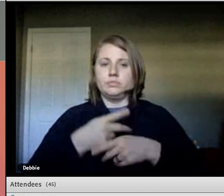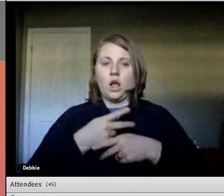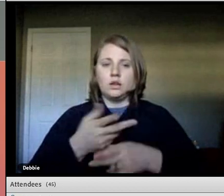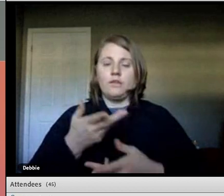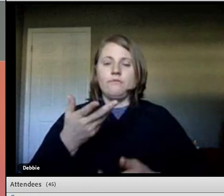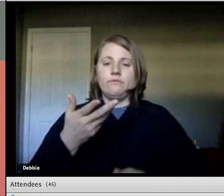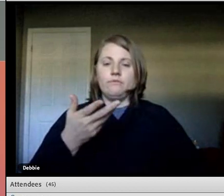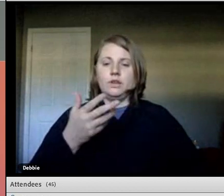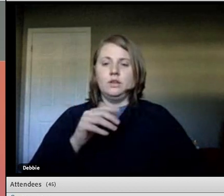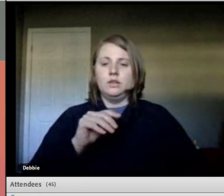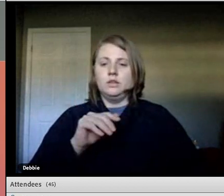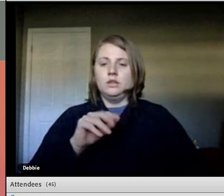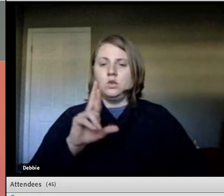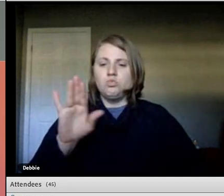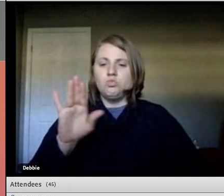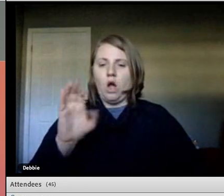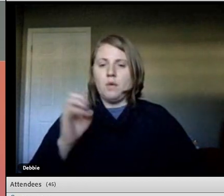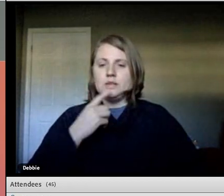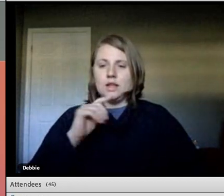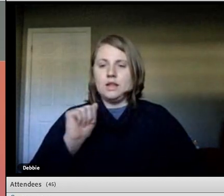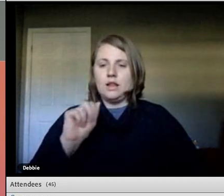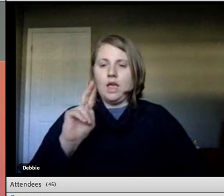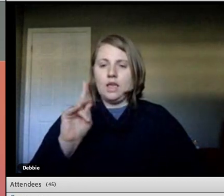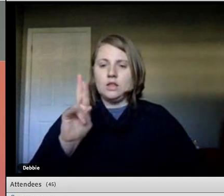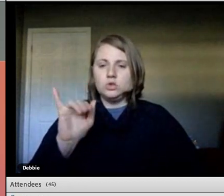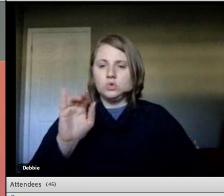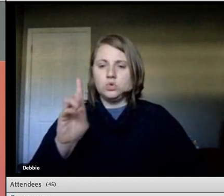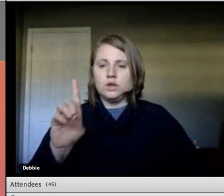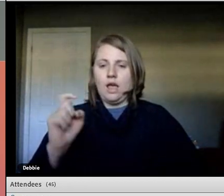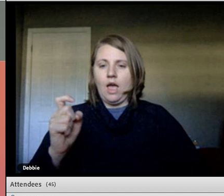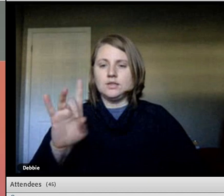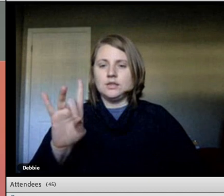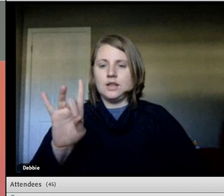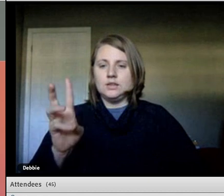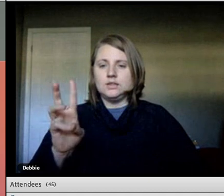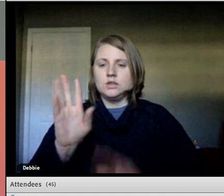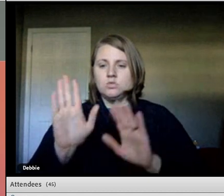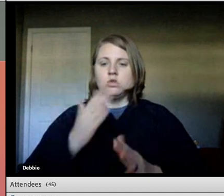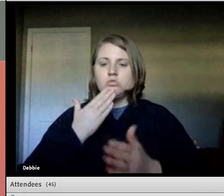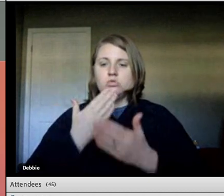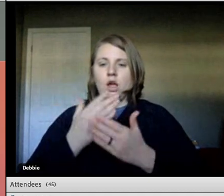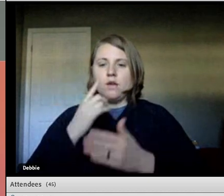"x86 works great on old Surface Pros and will giving them a new life," and that's a --